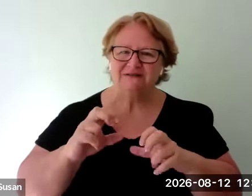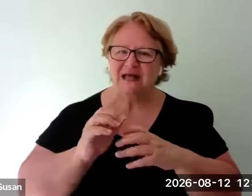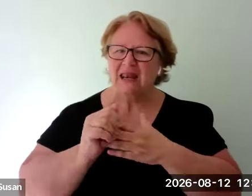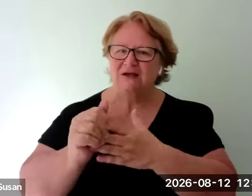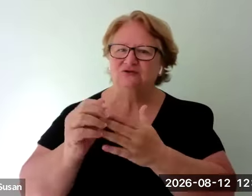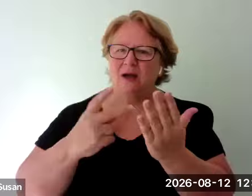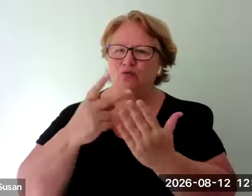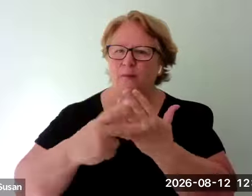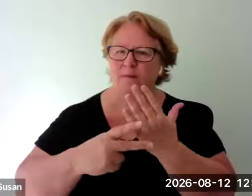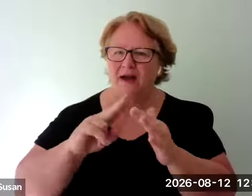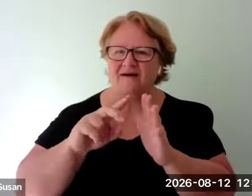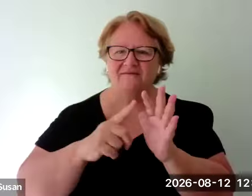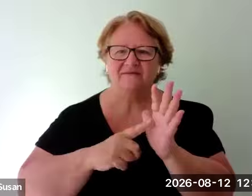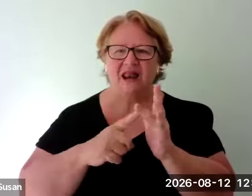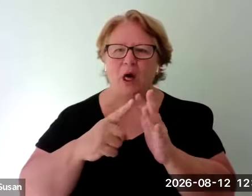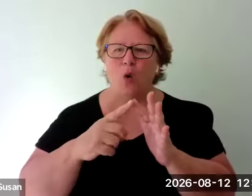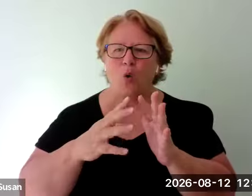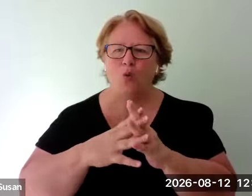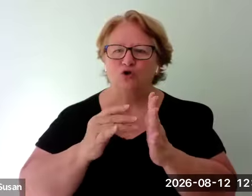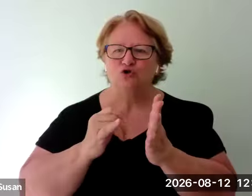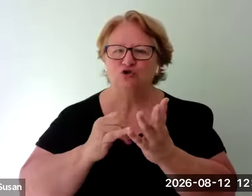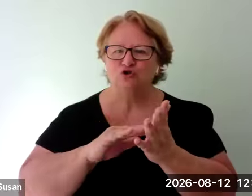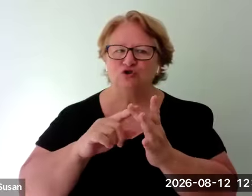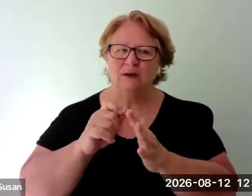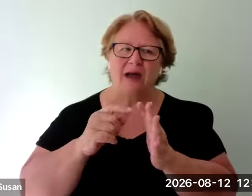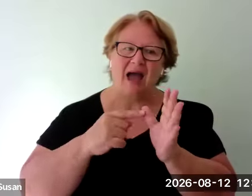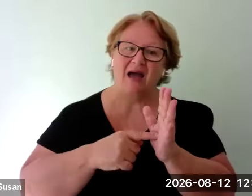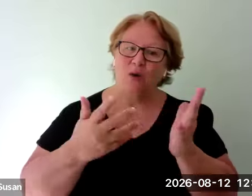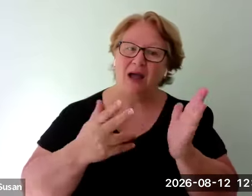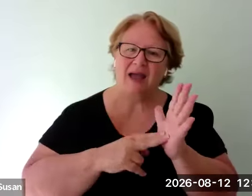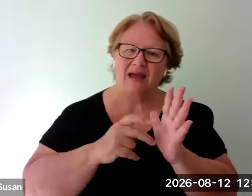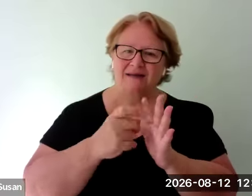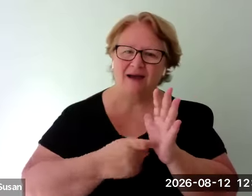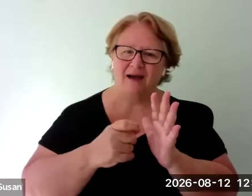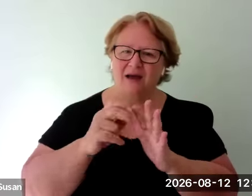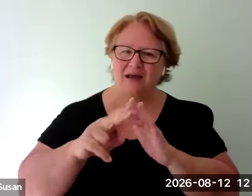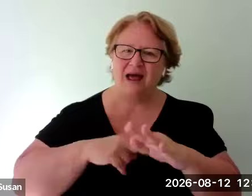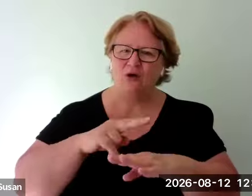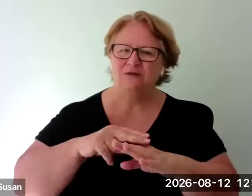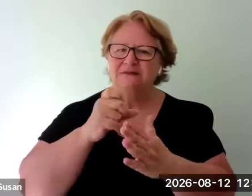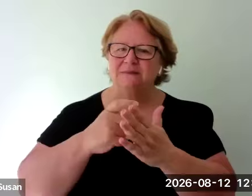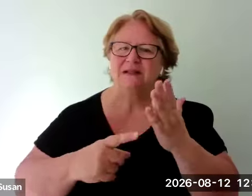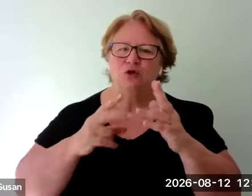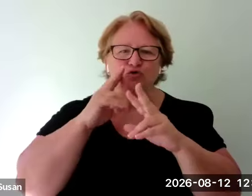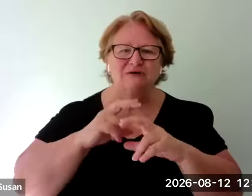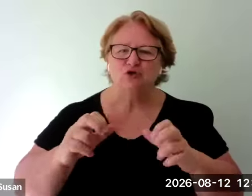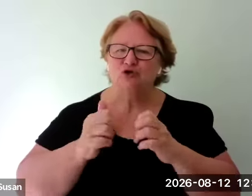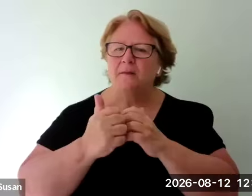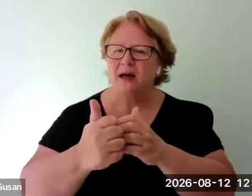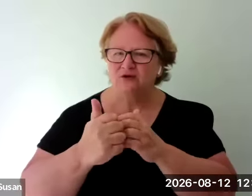about the 2026 Disability Research Leadership Program Fellowships at the